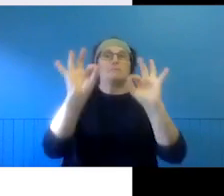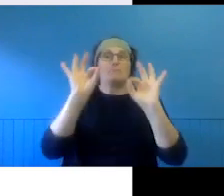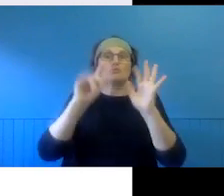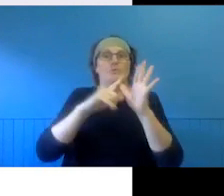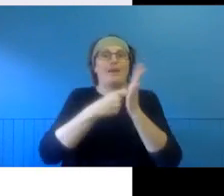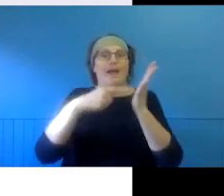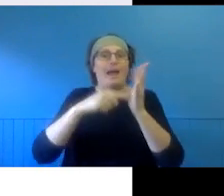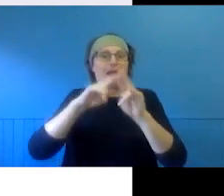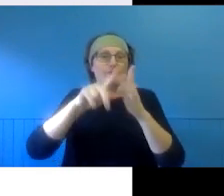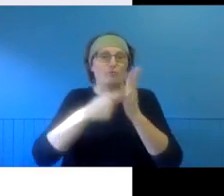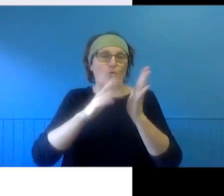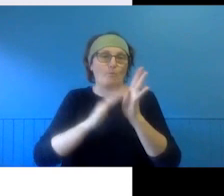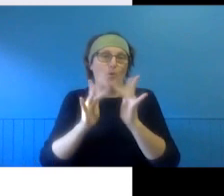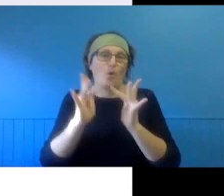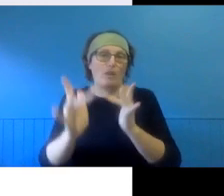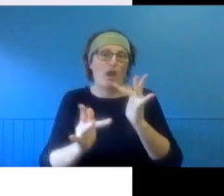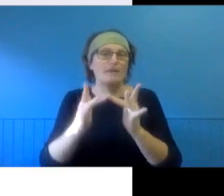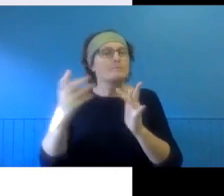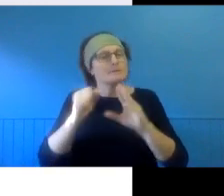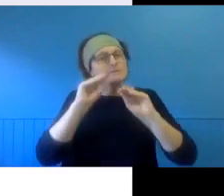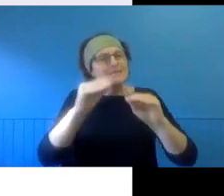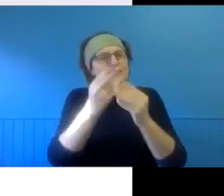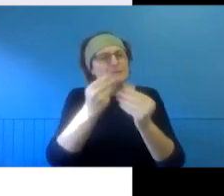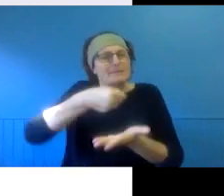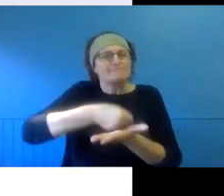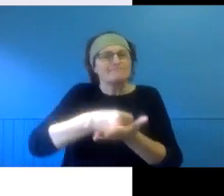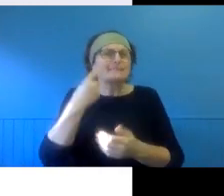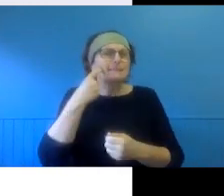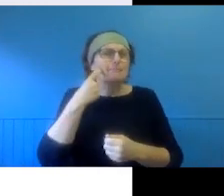online. Something very simple because, you know, it is teaching